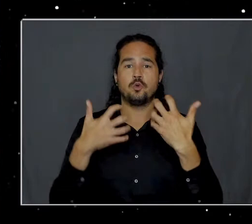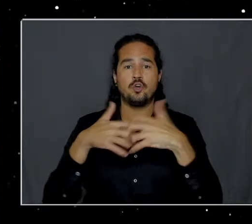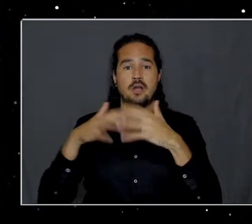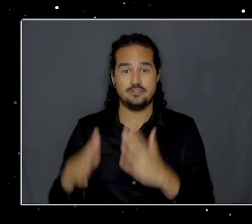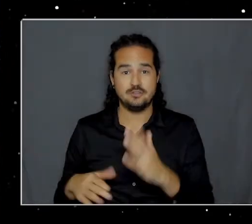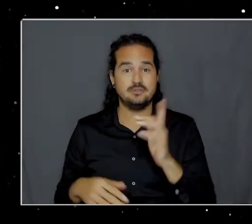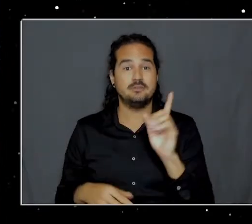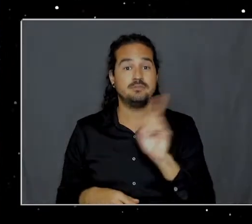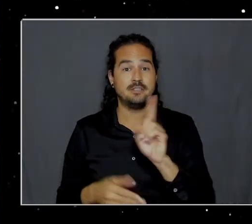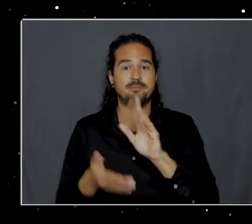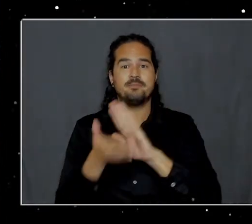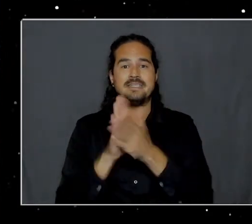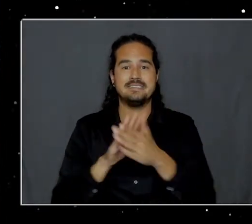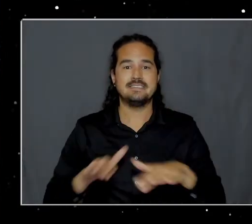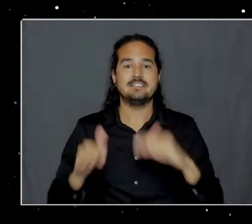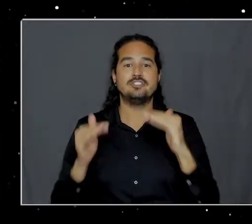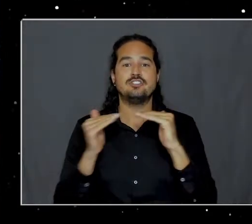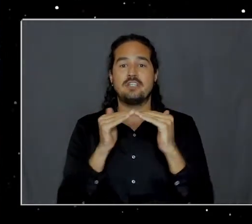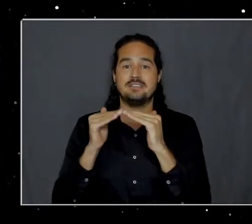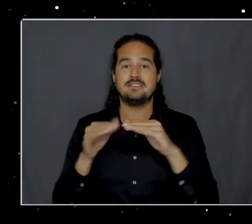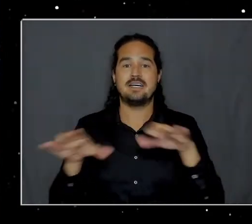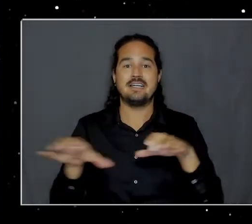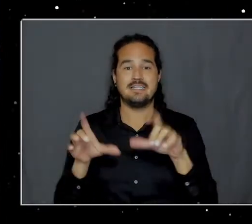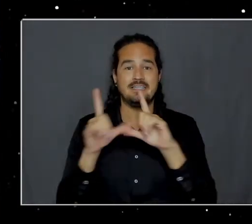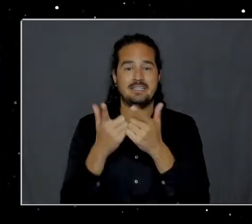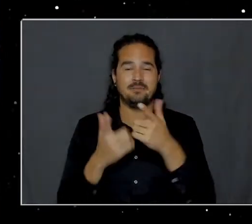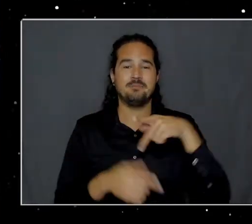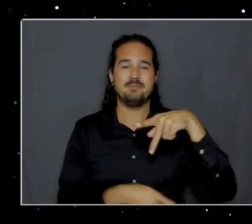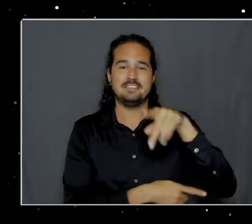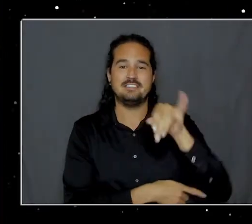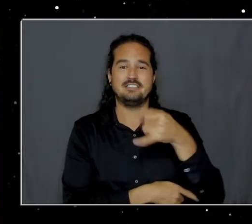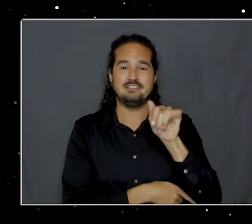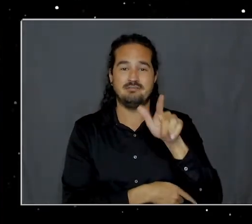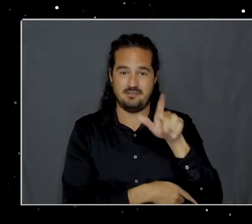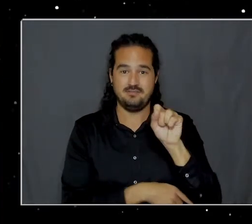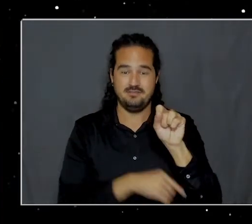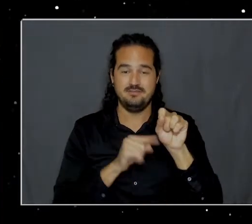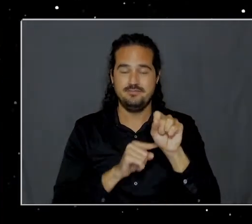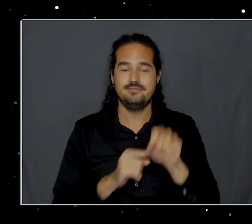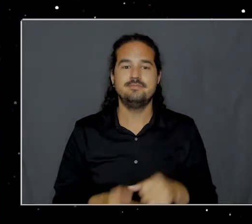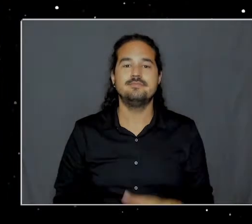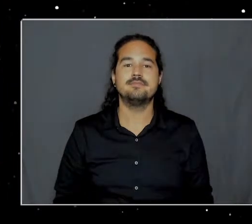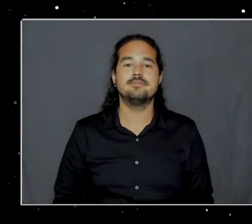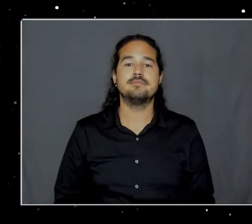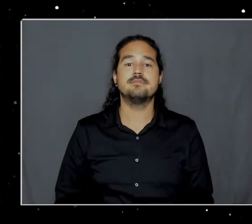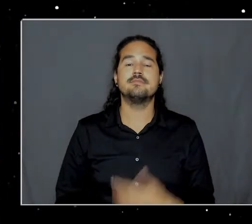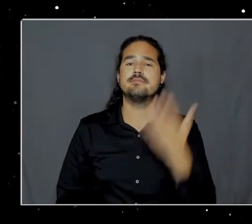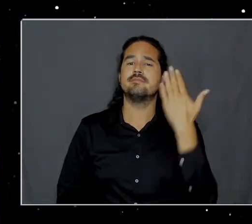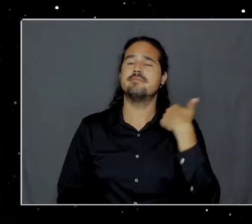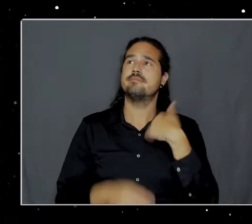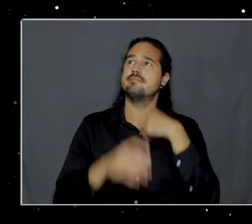ACTION LEAGUE OF SPOKANE, KNOWN LOCALLY AS PJALS. LIZ MOORE: WHEN I THINK OF IVY, THE FIRST